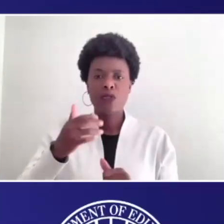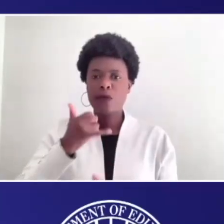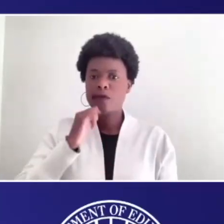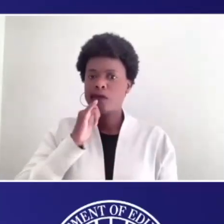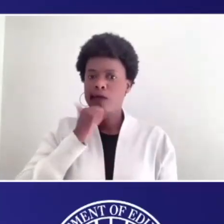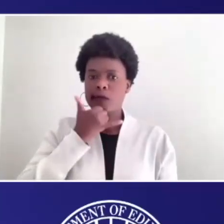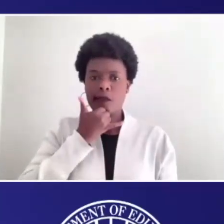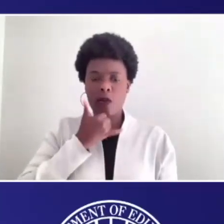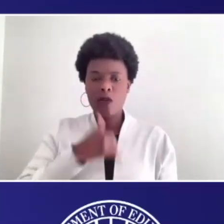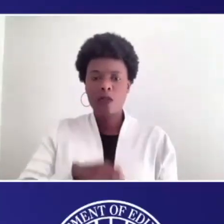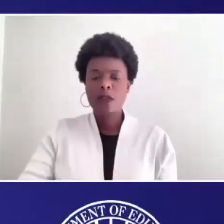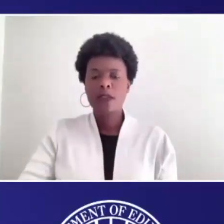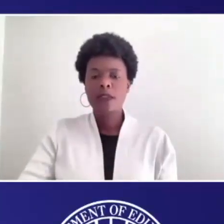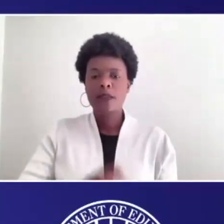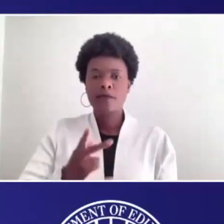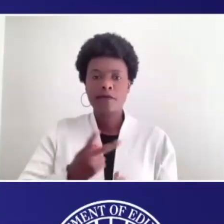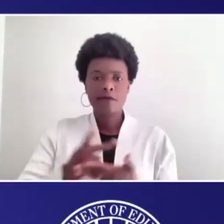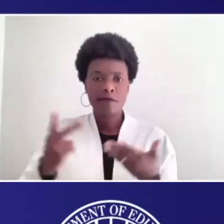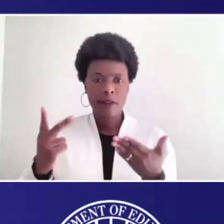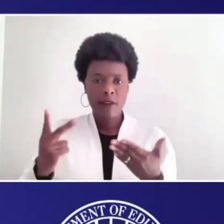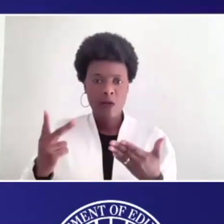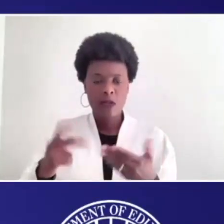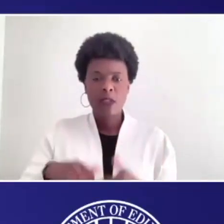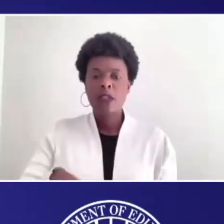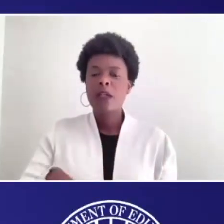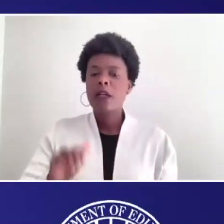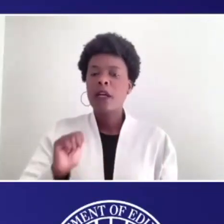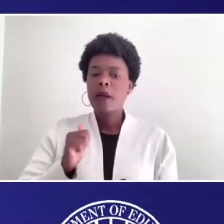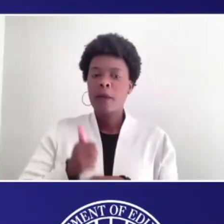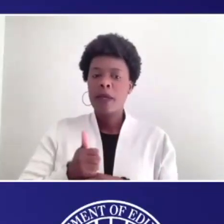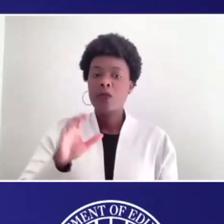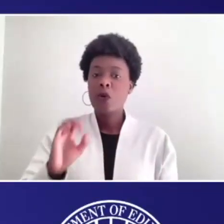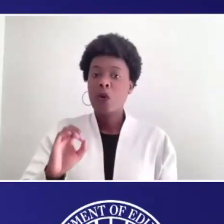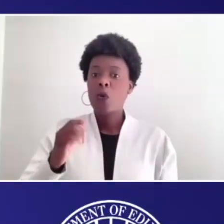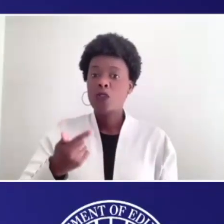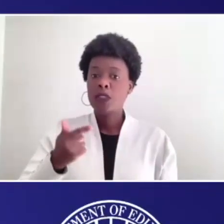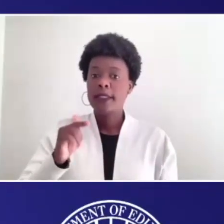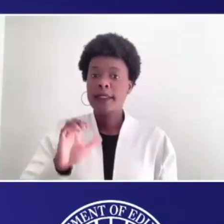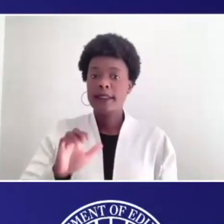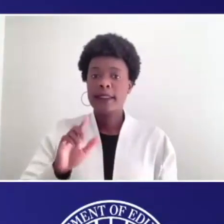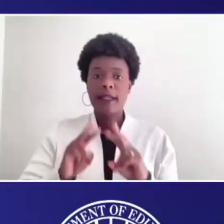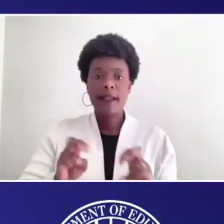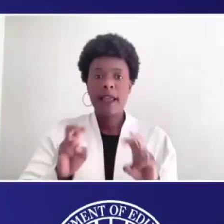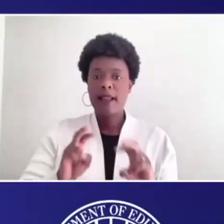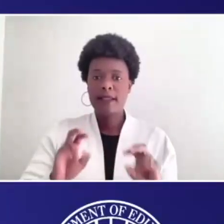Based on our Office of General Counsel's analyses, we still do not have any changes